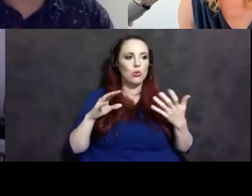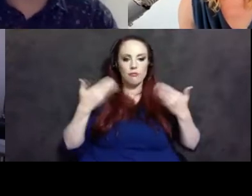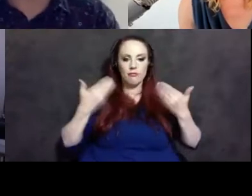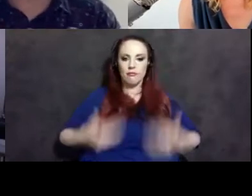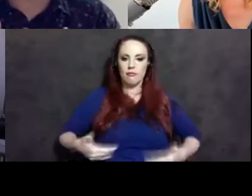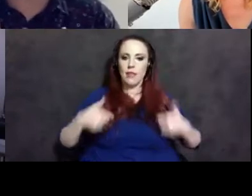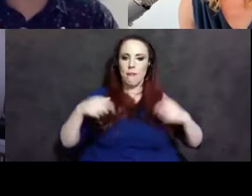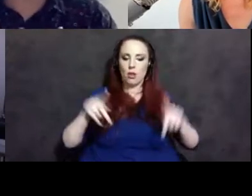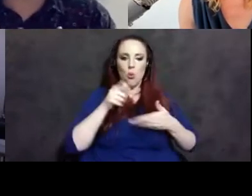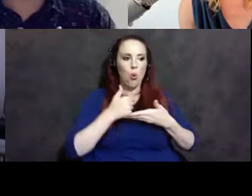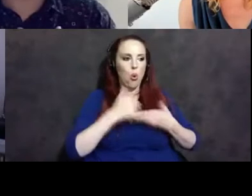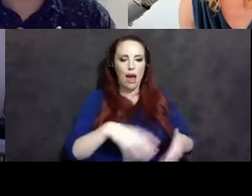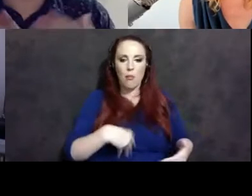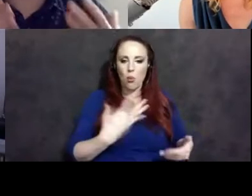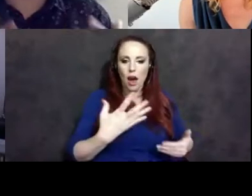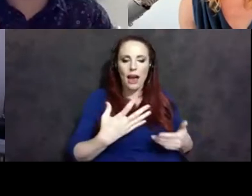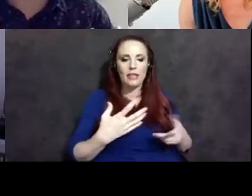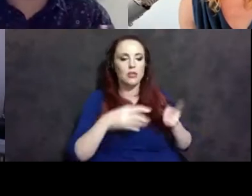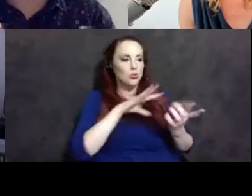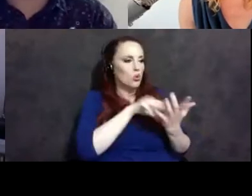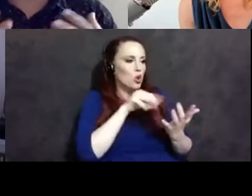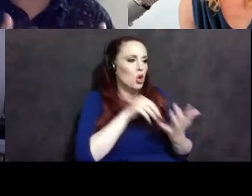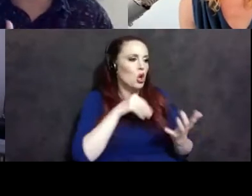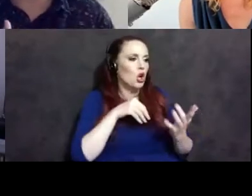I don't want to talk with Black folks and telling them what to do.